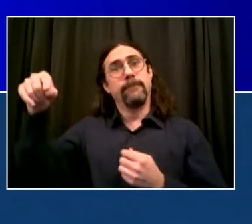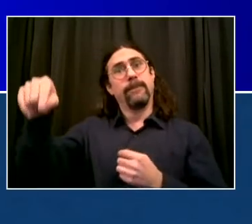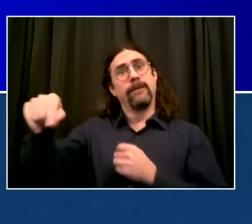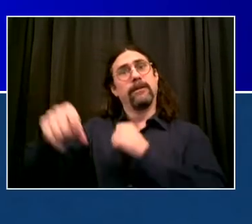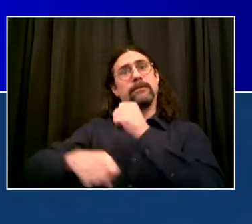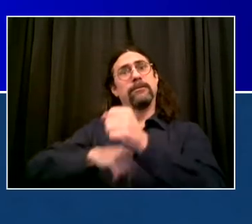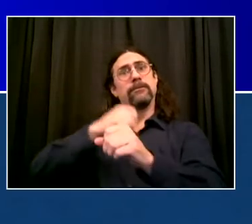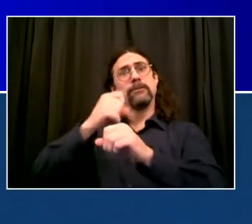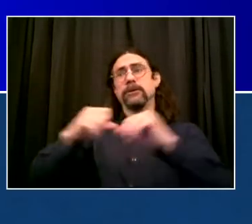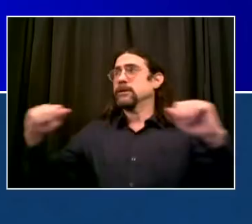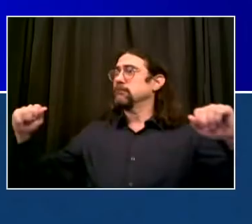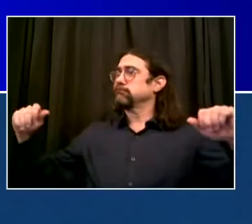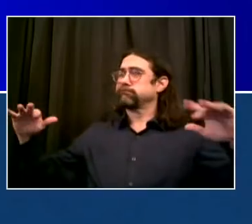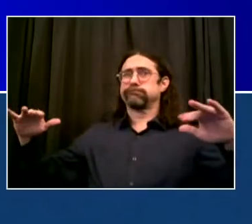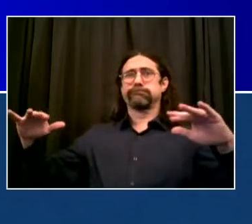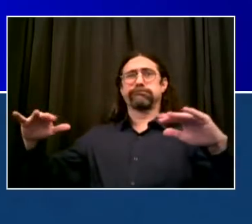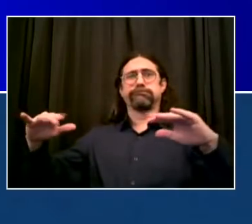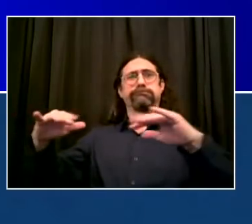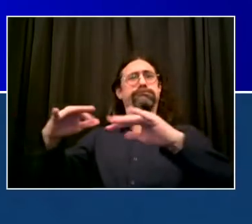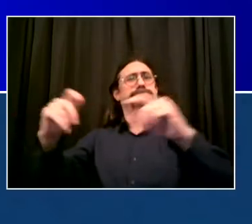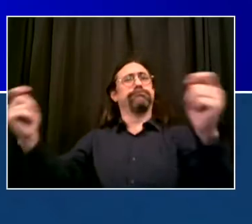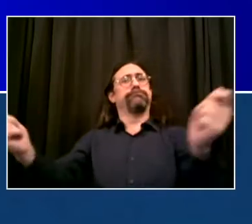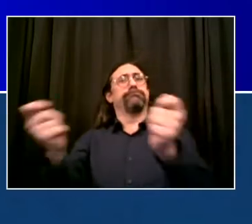PEOPLE HAVE TO WATCH OUT FOR EACH OTHER. IT'S ANOTHER WAY